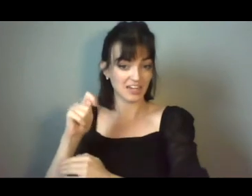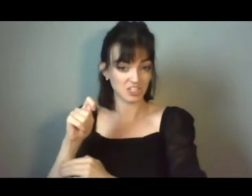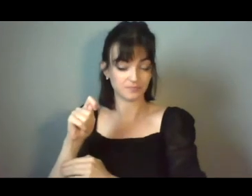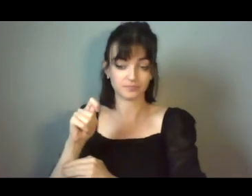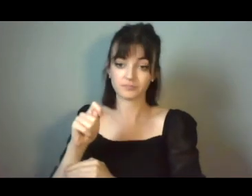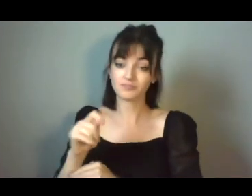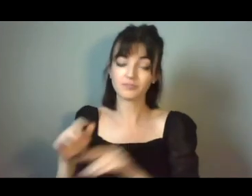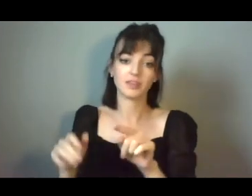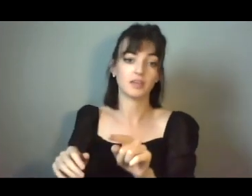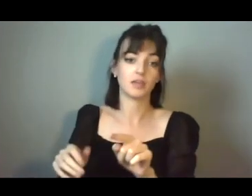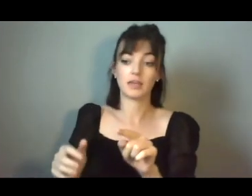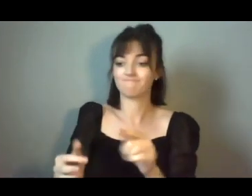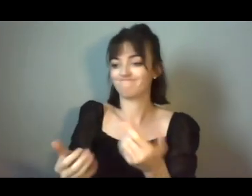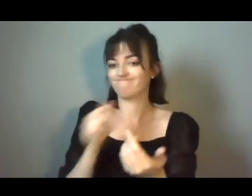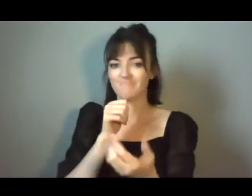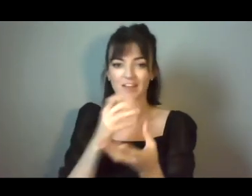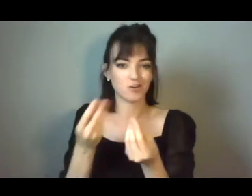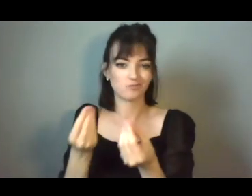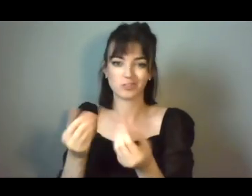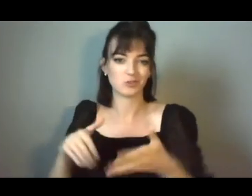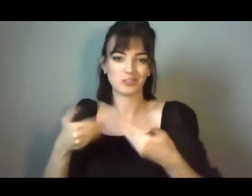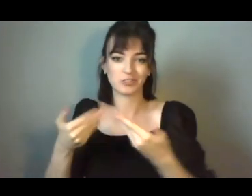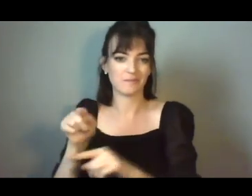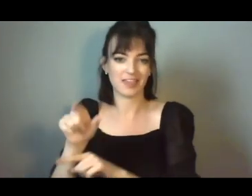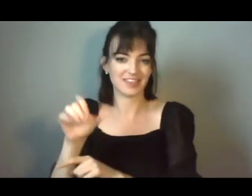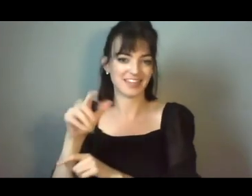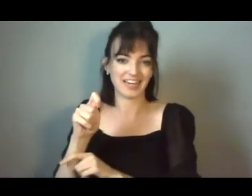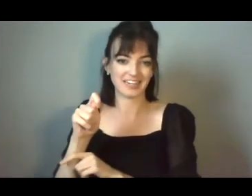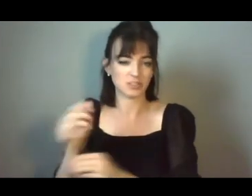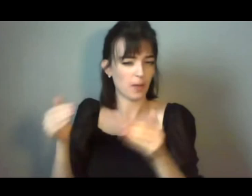there is no resource toss provide it, and that's a big issue and it certainly was an issue that came